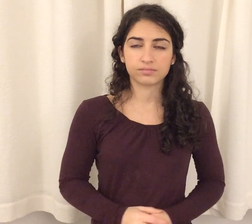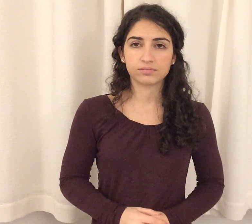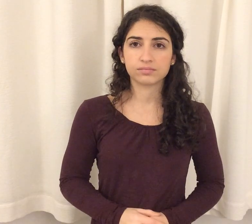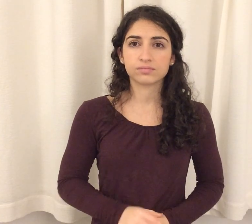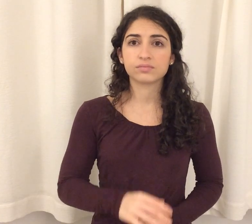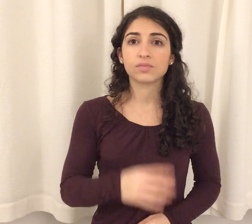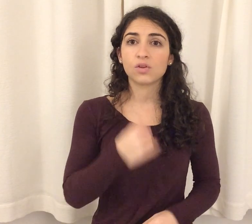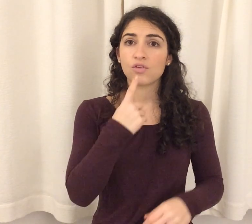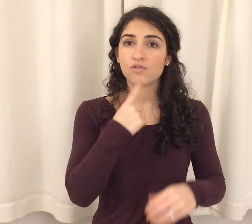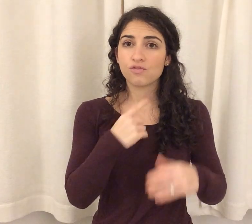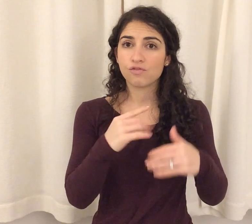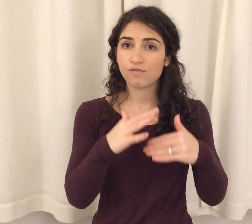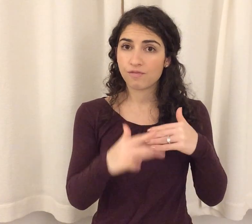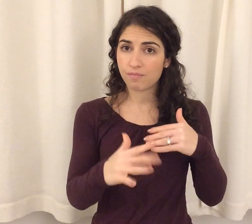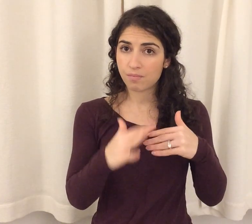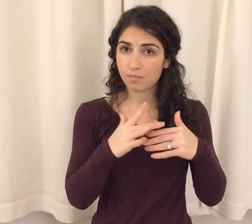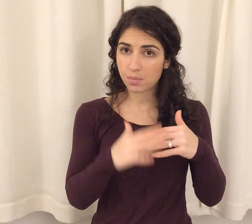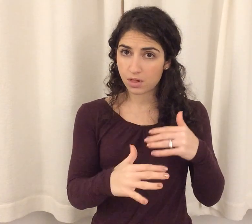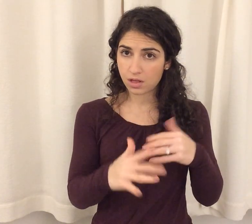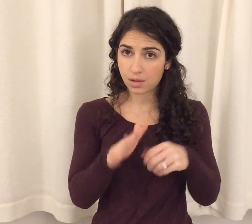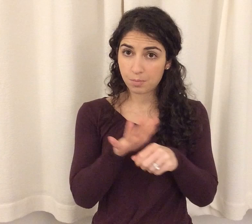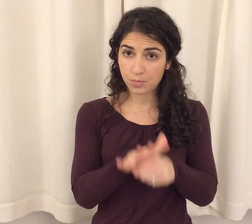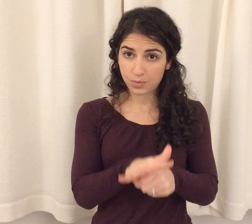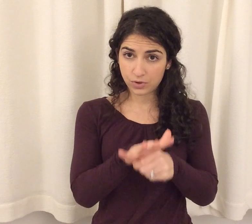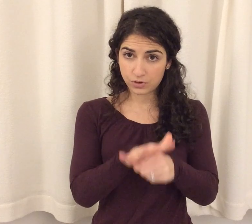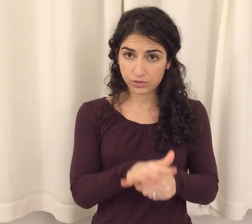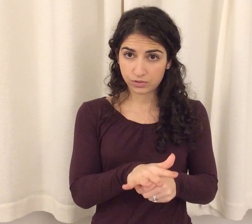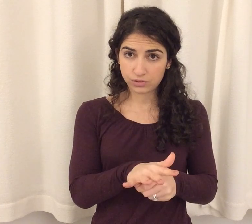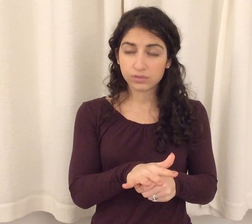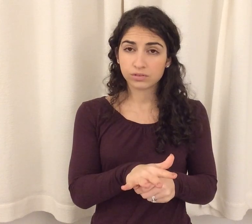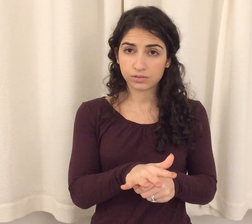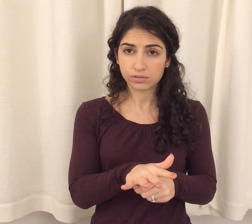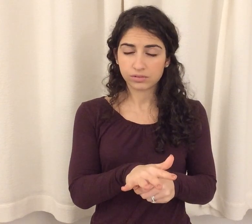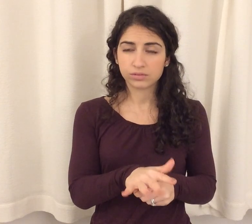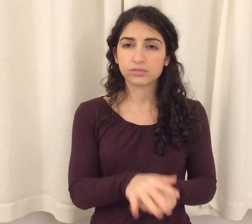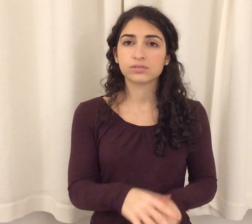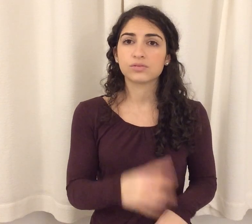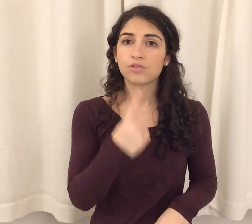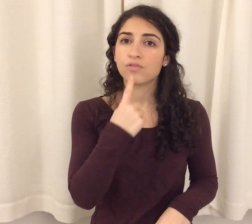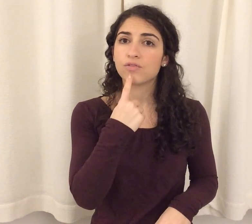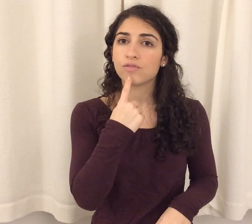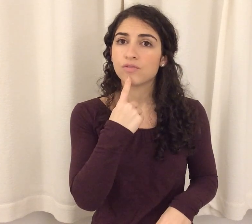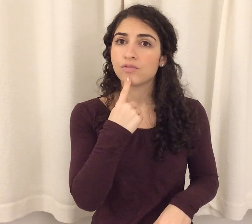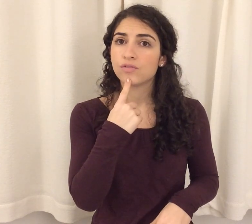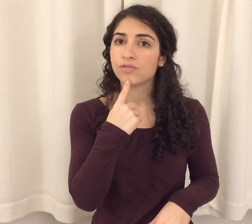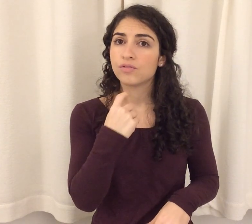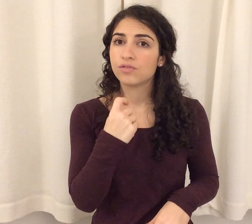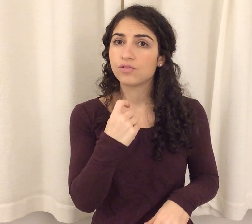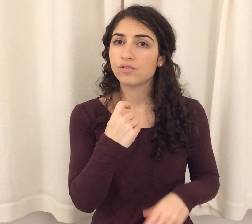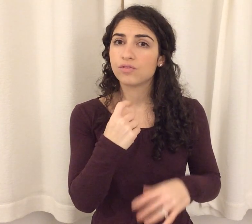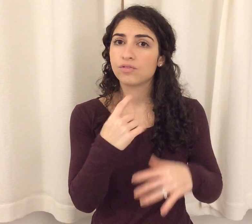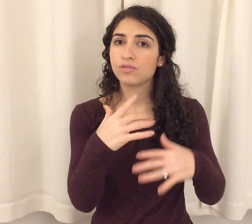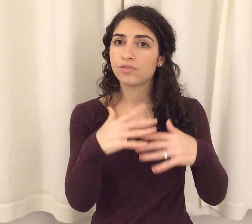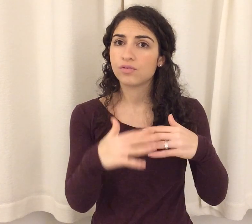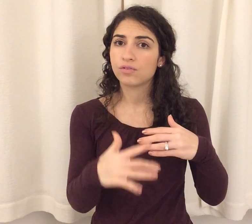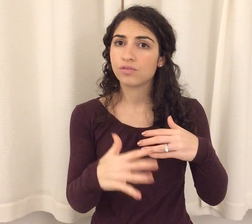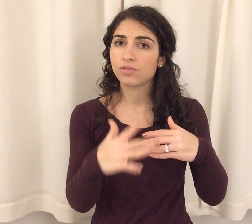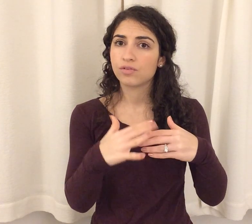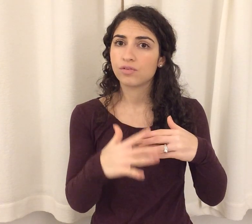number 7: blood pressure -- that's the sign for blood